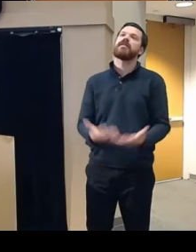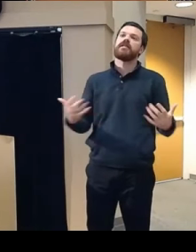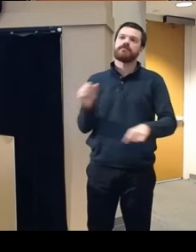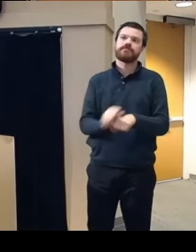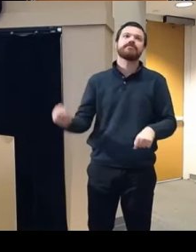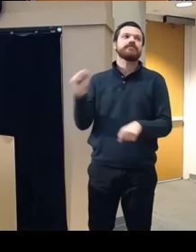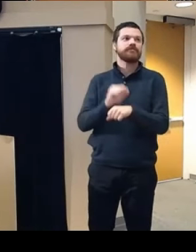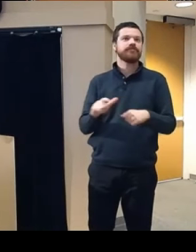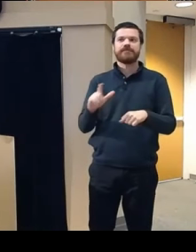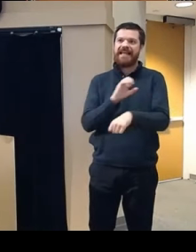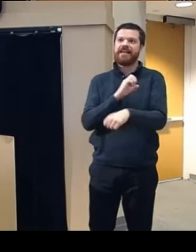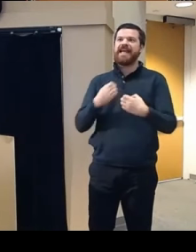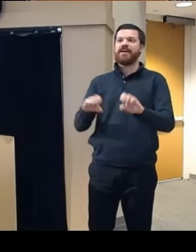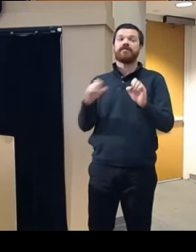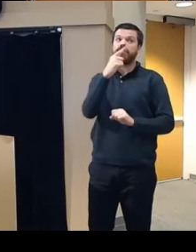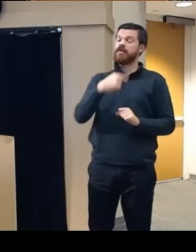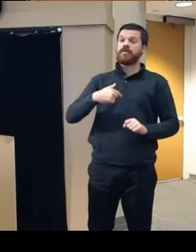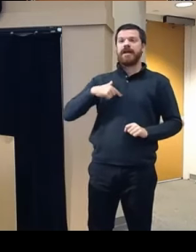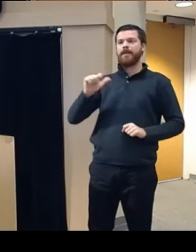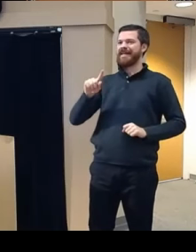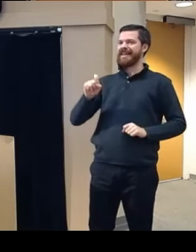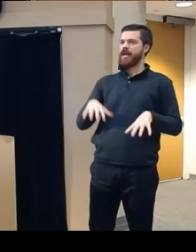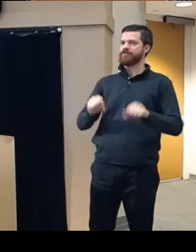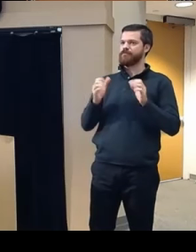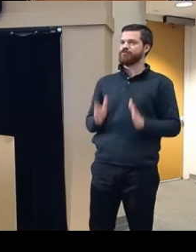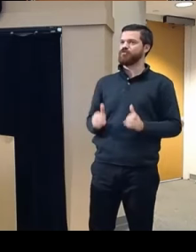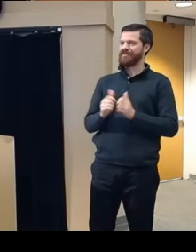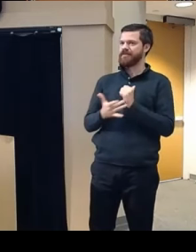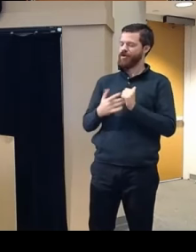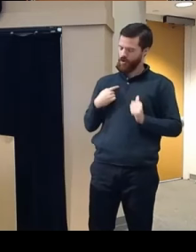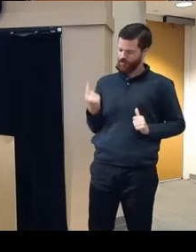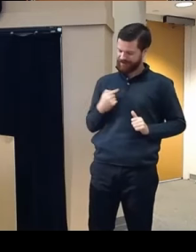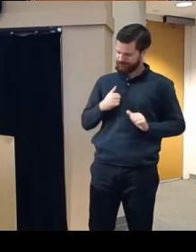to start my question by owning the fact that I'm a late adapter of Technology always um